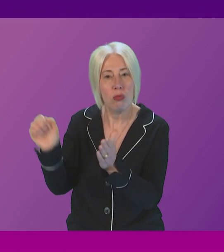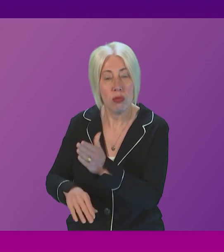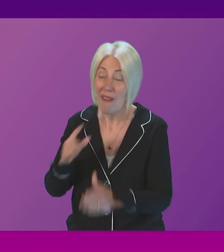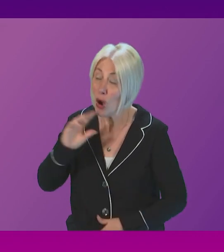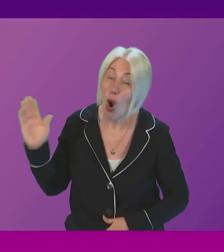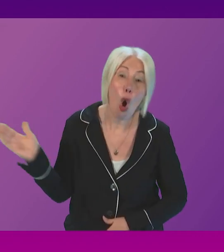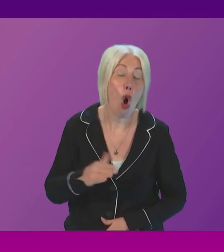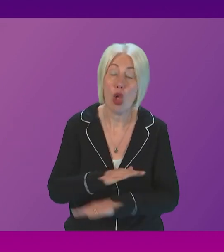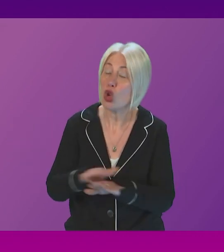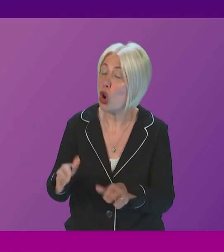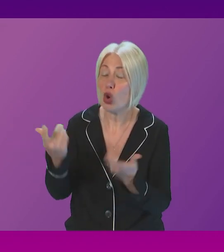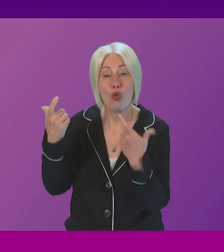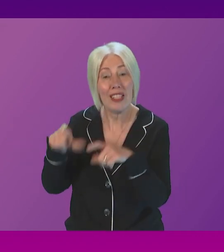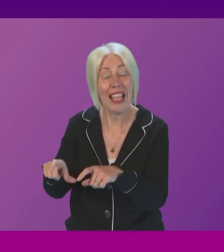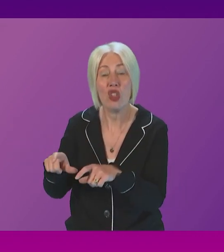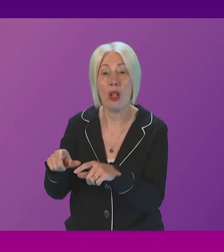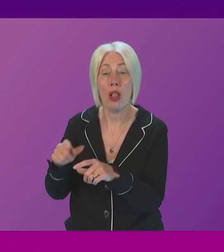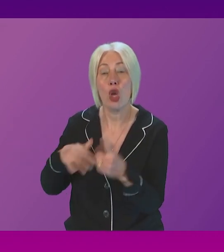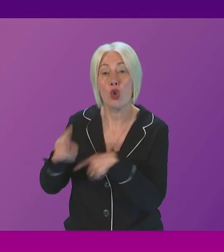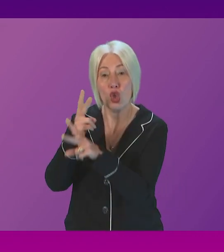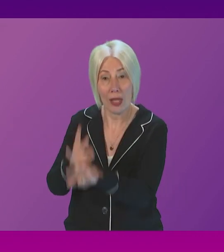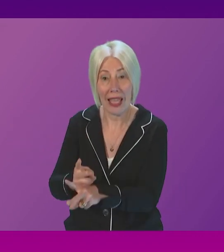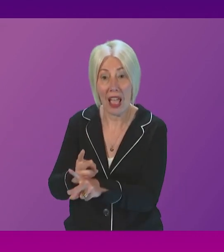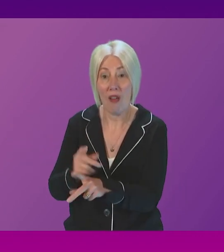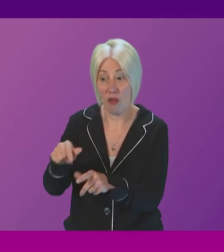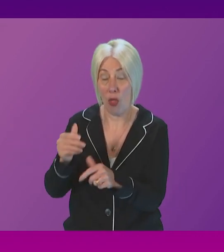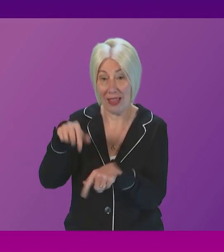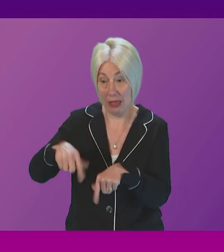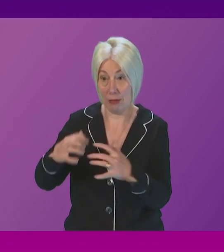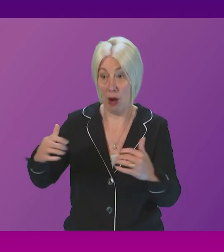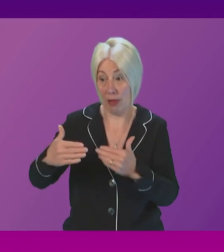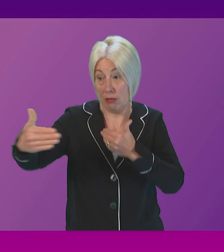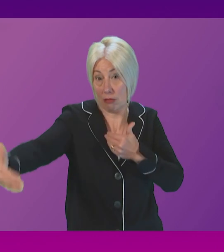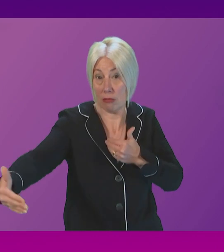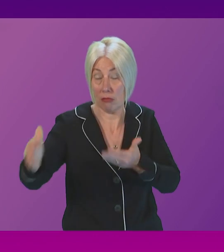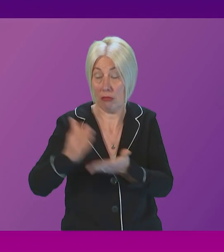non-residential social care within this session of Parliament. That was absolutely our commitment.